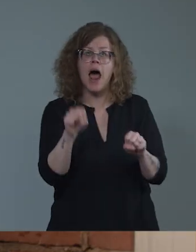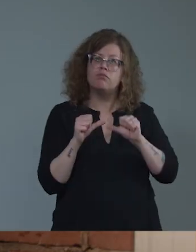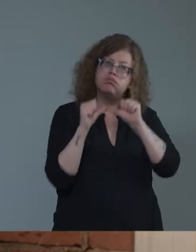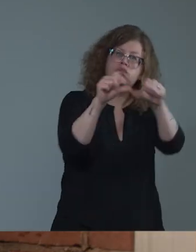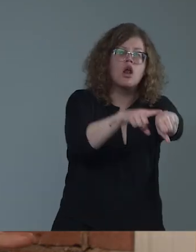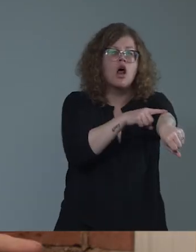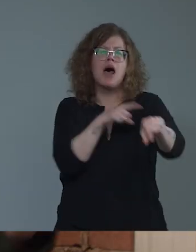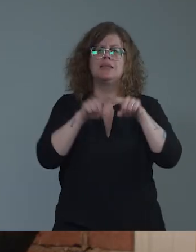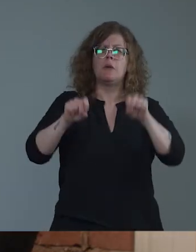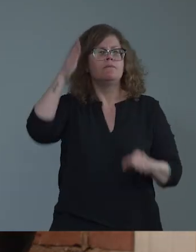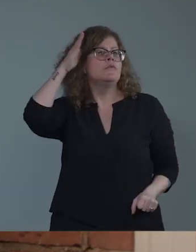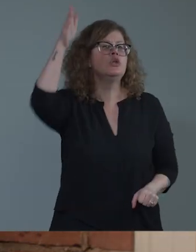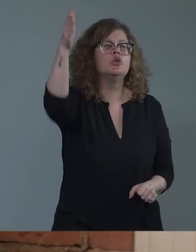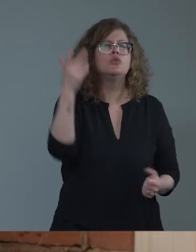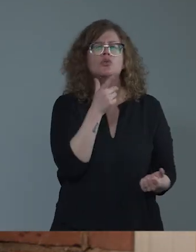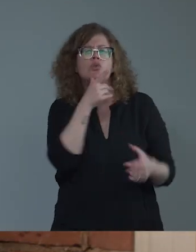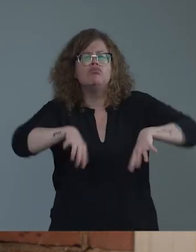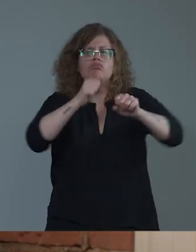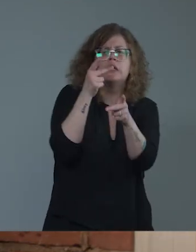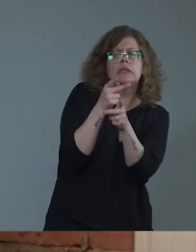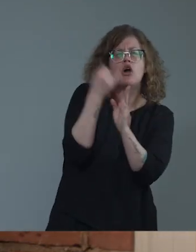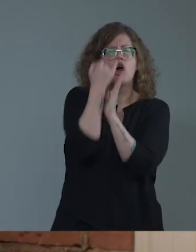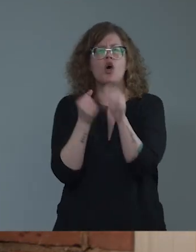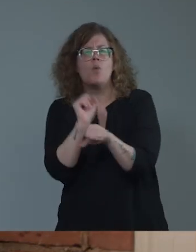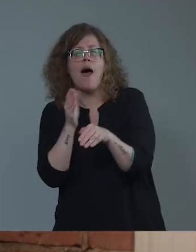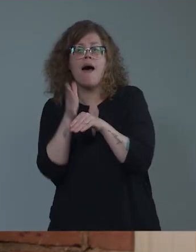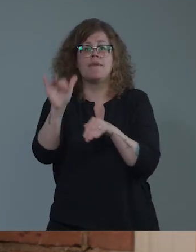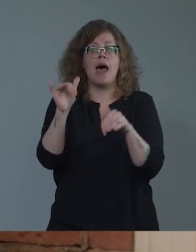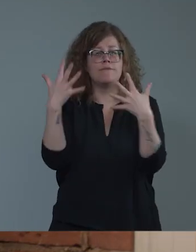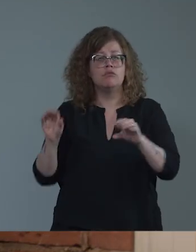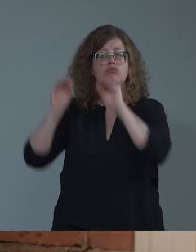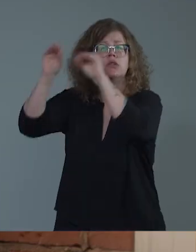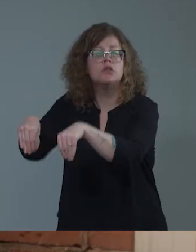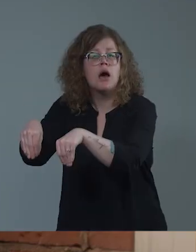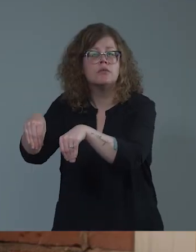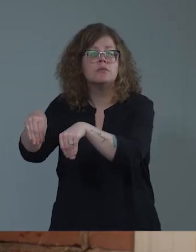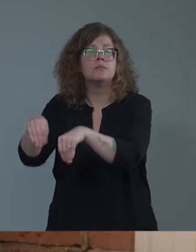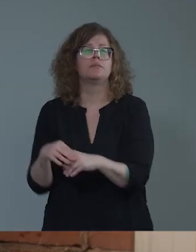it, who's responsible for taking it away? A lot of people forget to plan for the end of the life